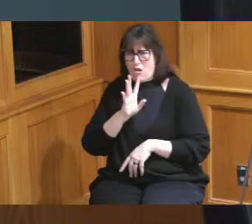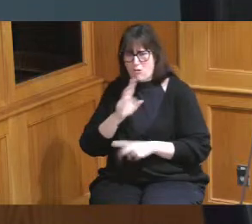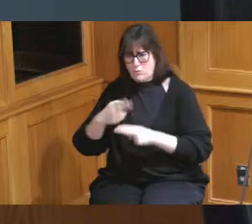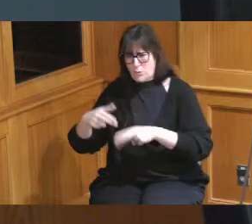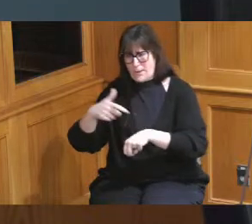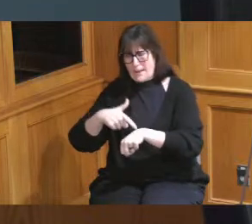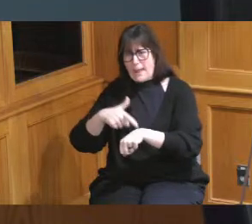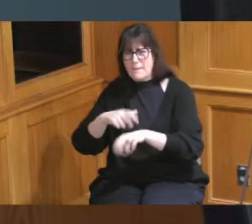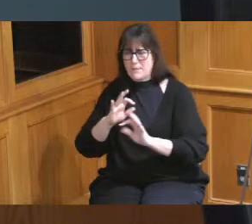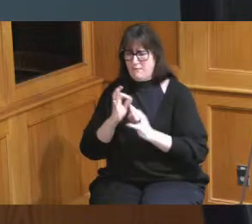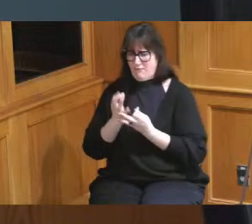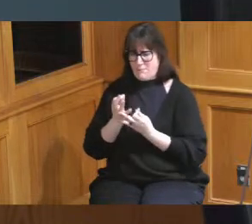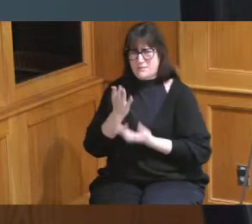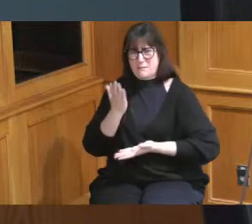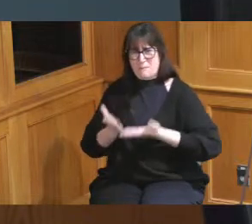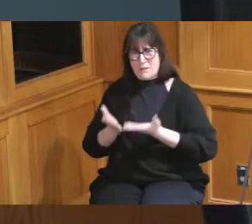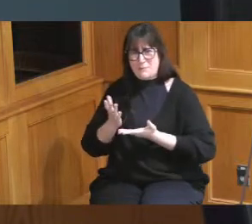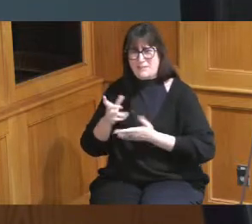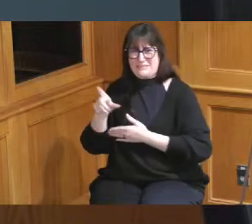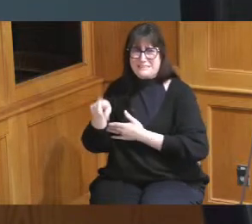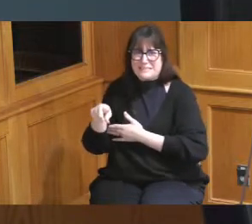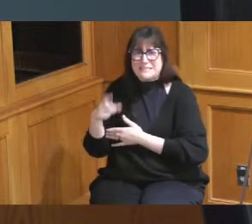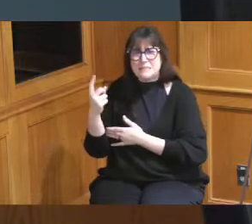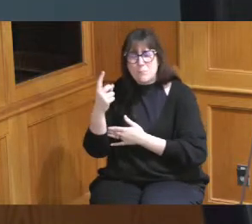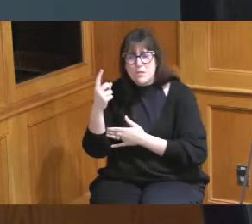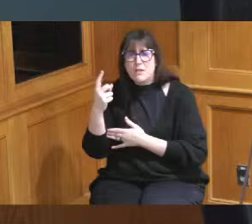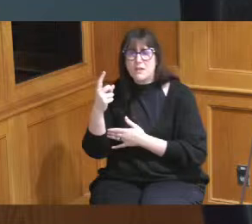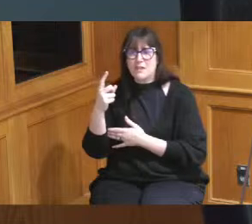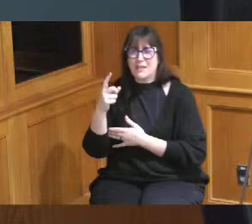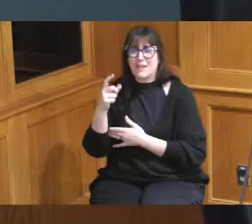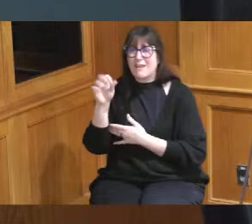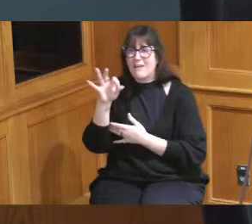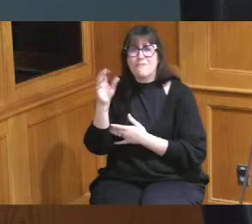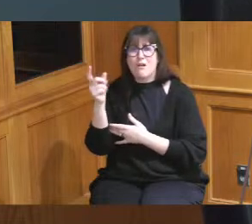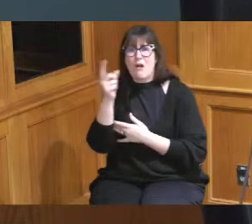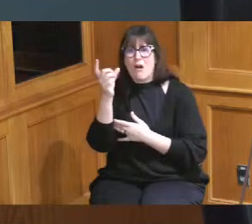families that might be in in need if there were to be a disaster or some kind of emergency can